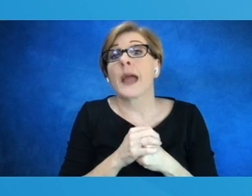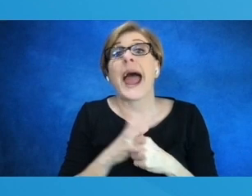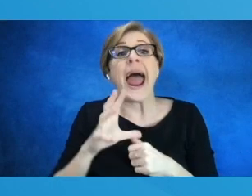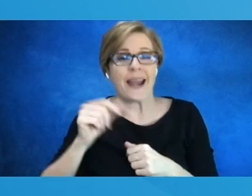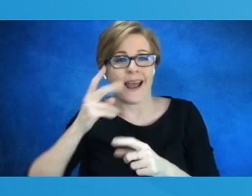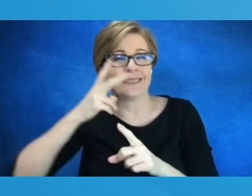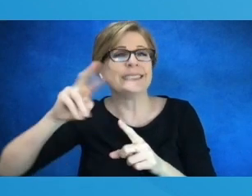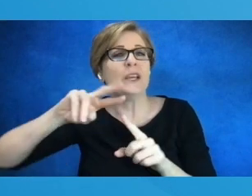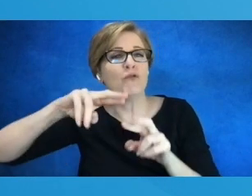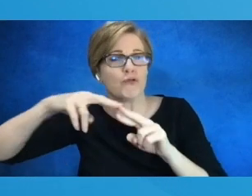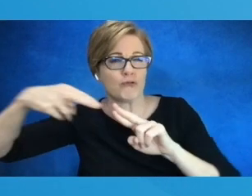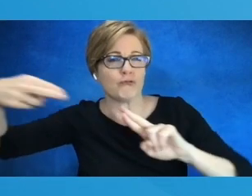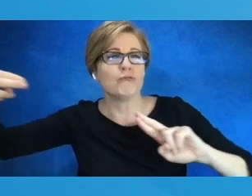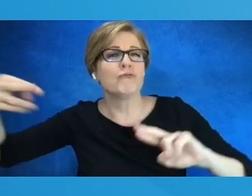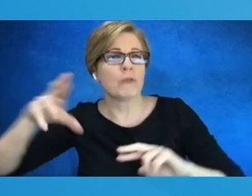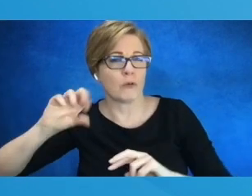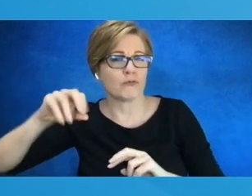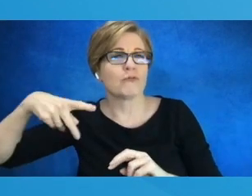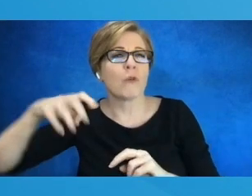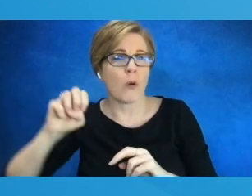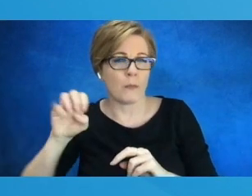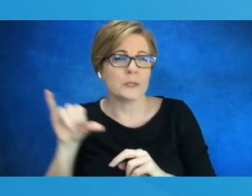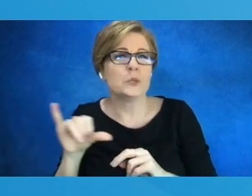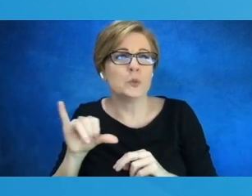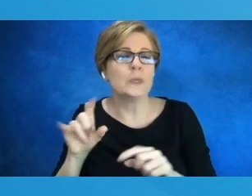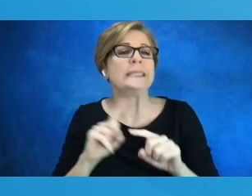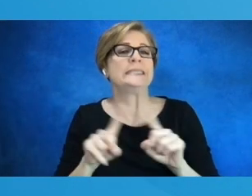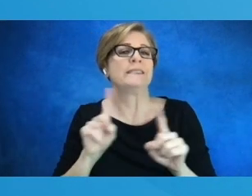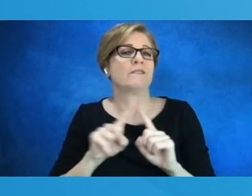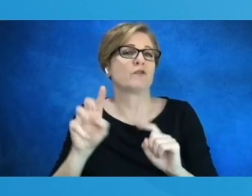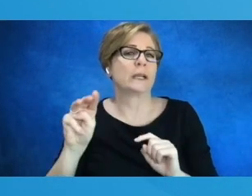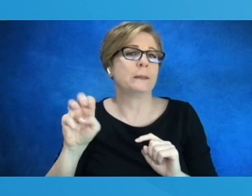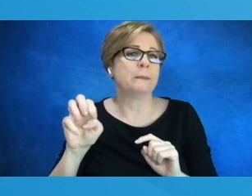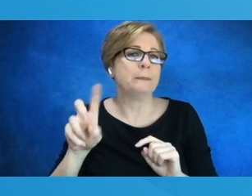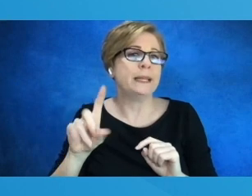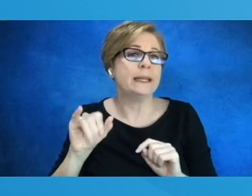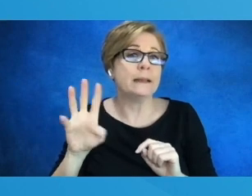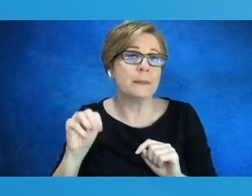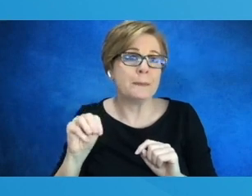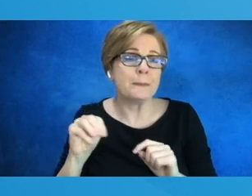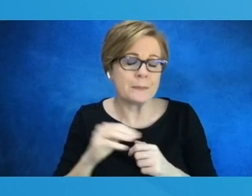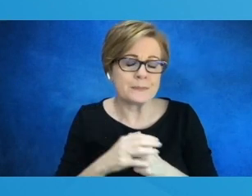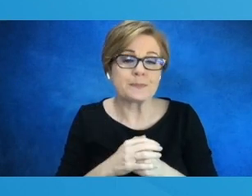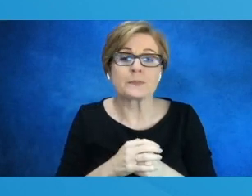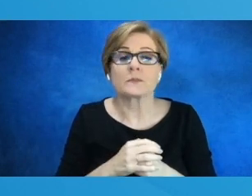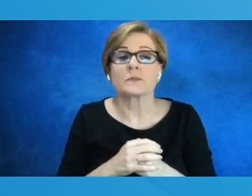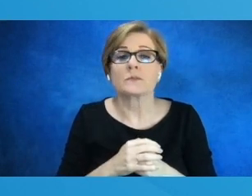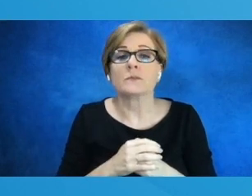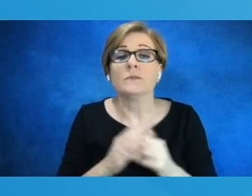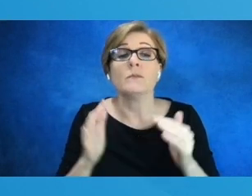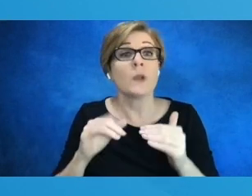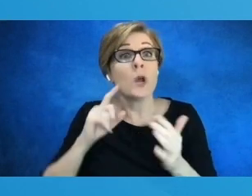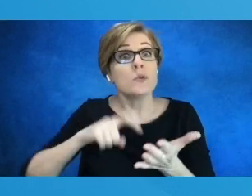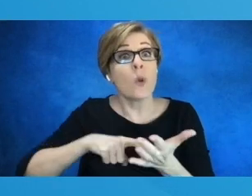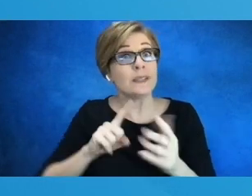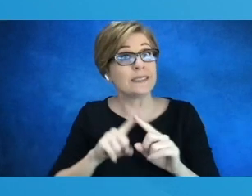So, again, a difference of medium. I'm also noticing different colors as well.